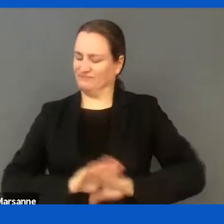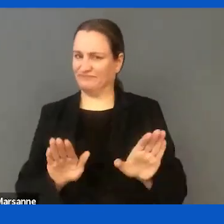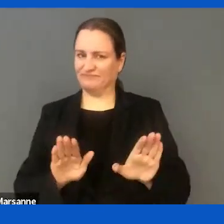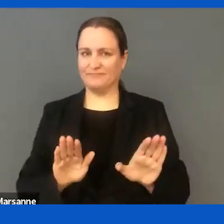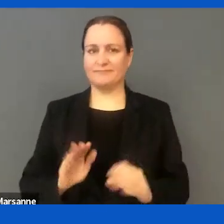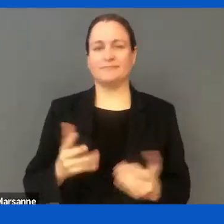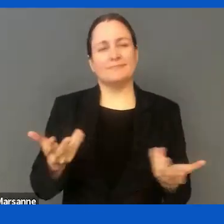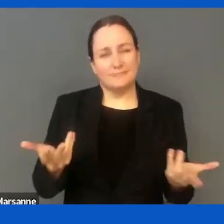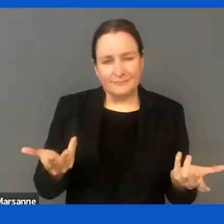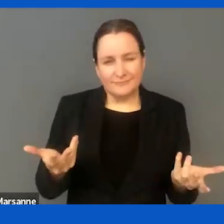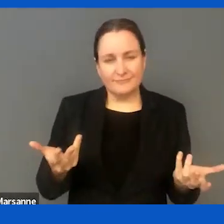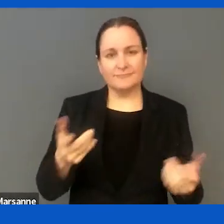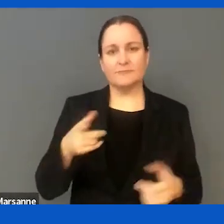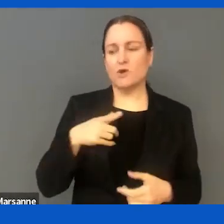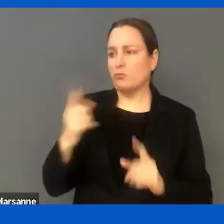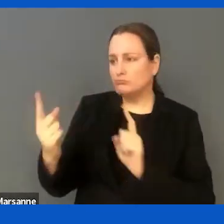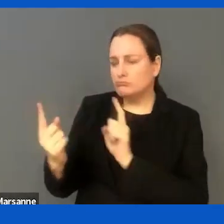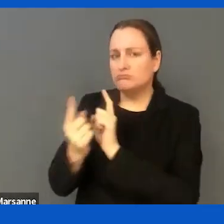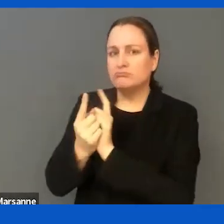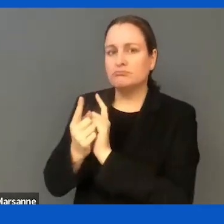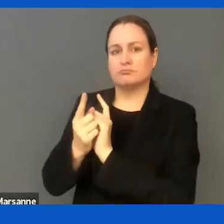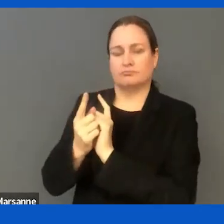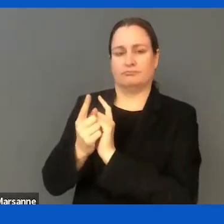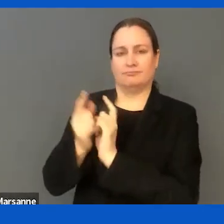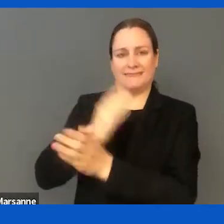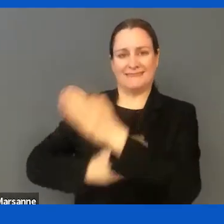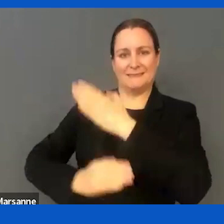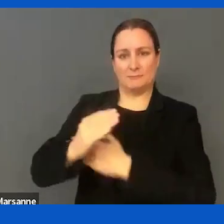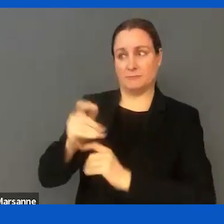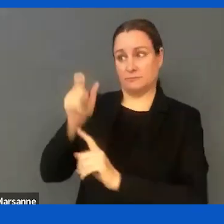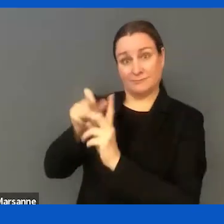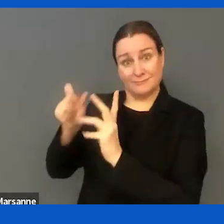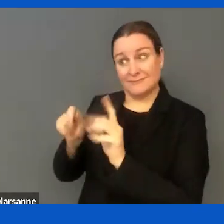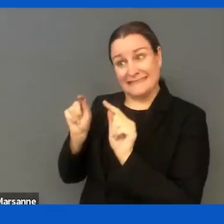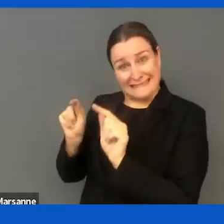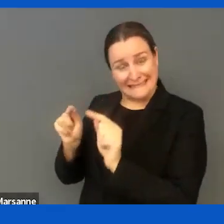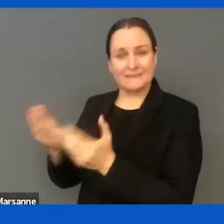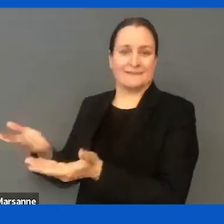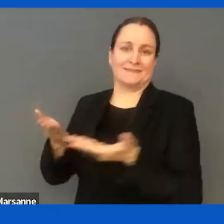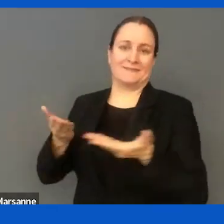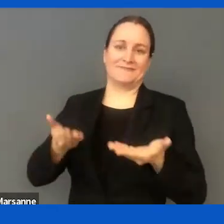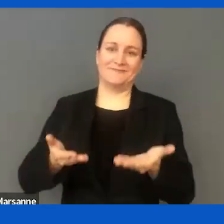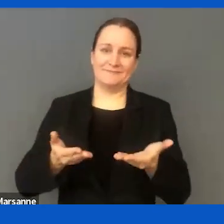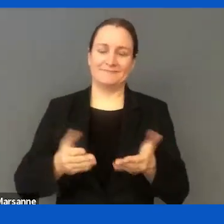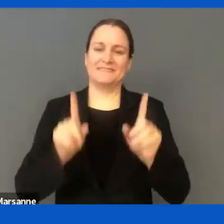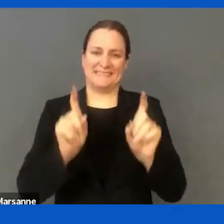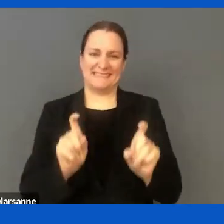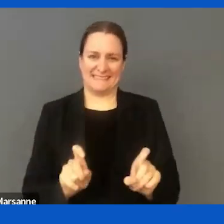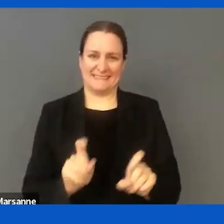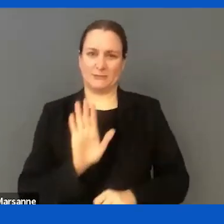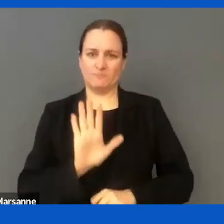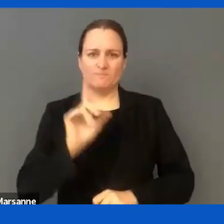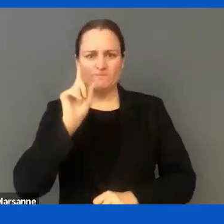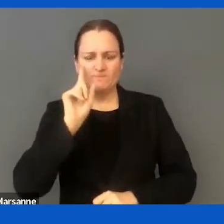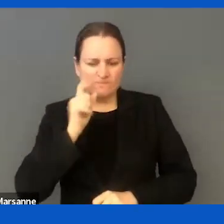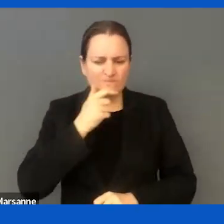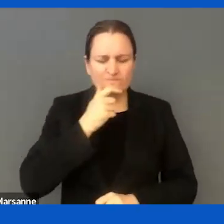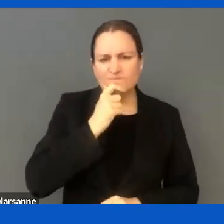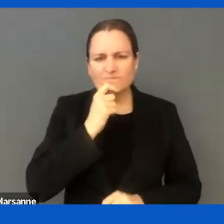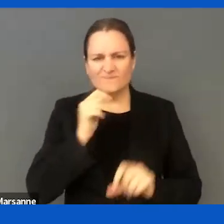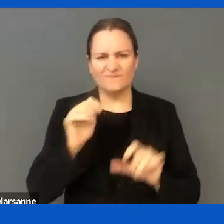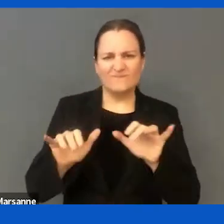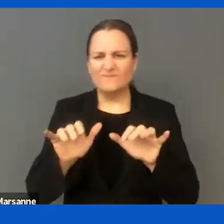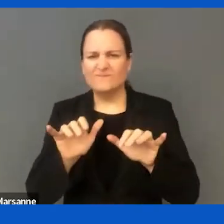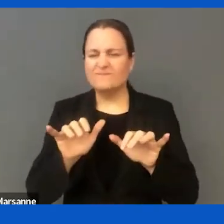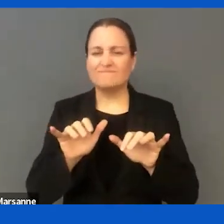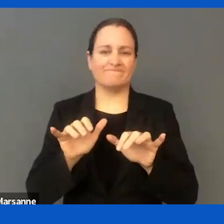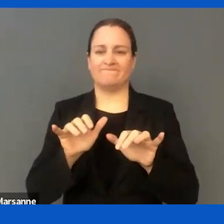using assistive technology to check it out. Most of my thoughts around overlay technology come from